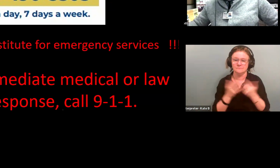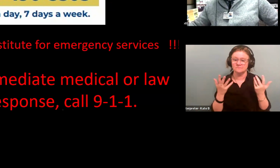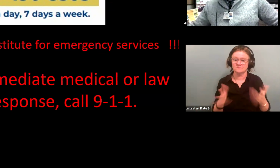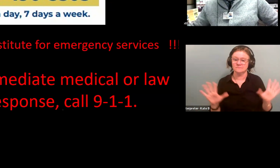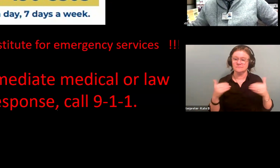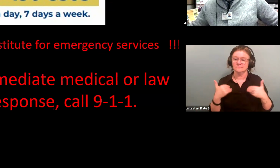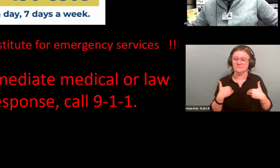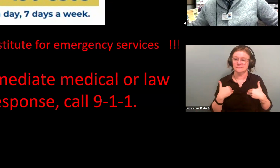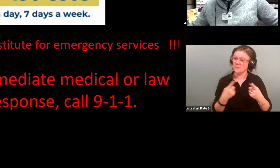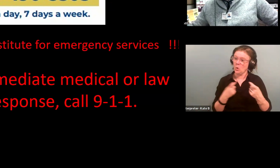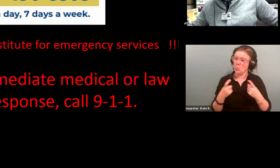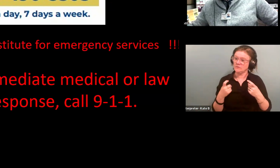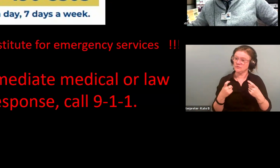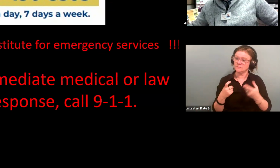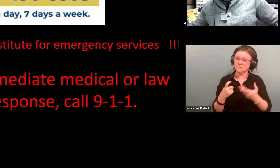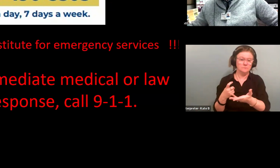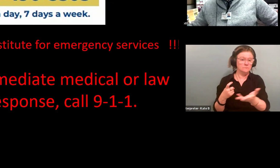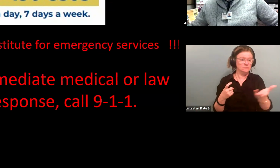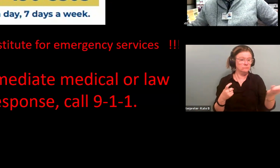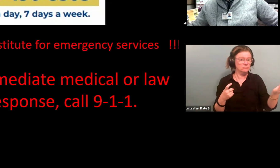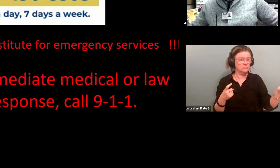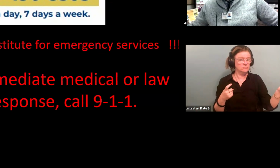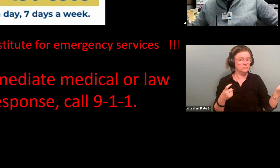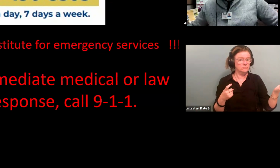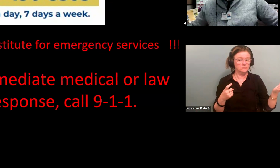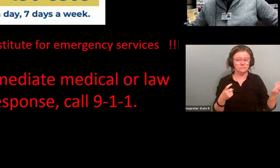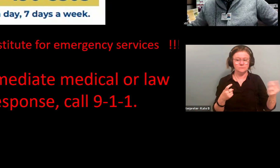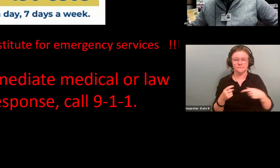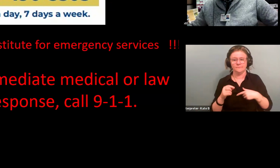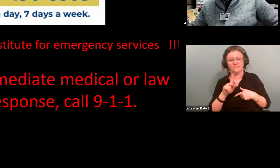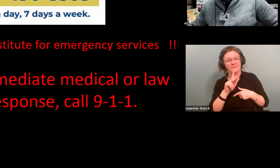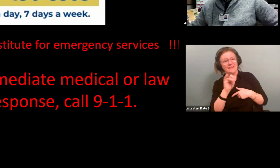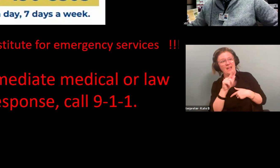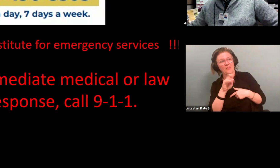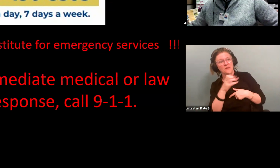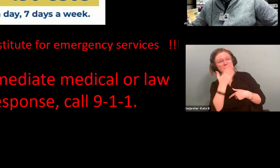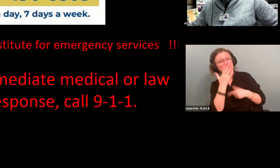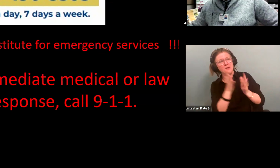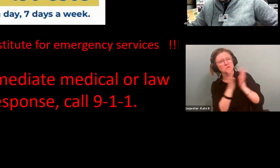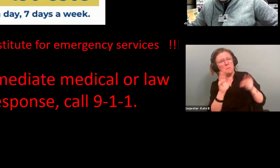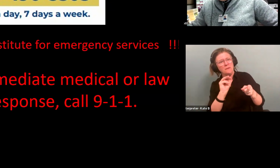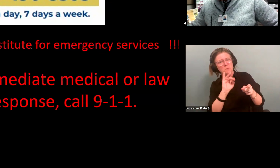If there's any questions that have answers, I can-- Great. Thank you. Thank you so much, Matt.